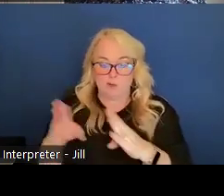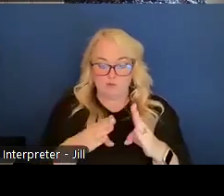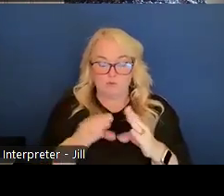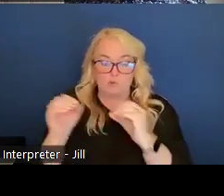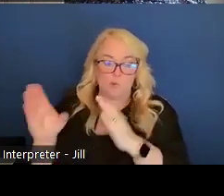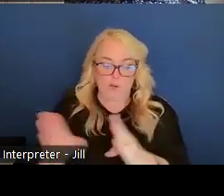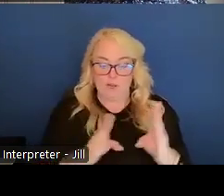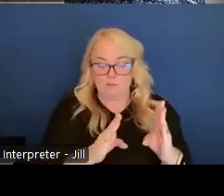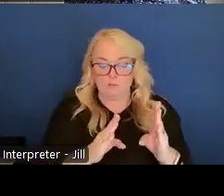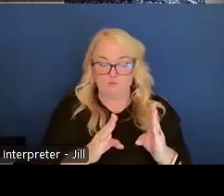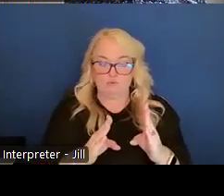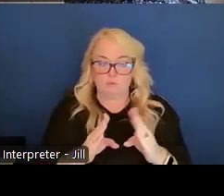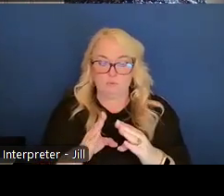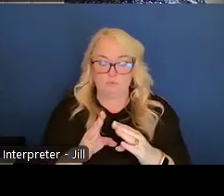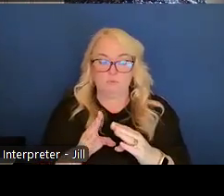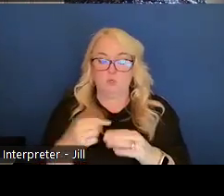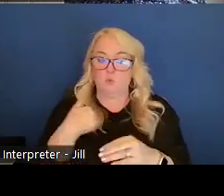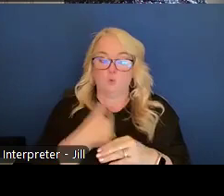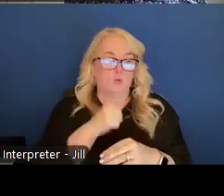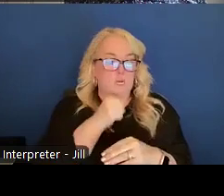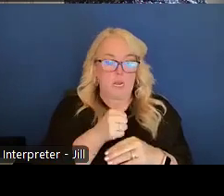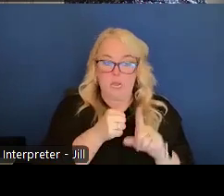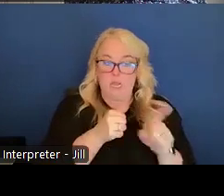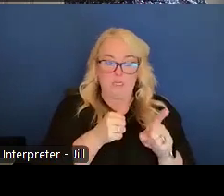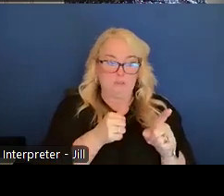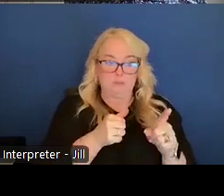organizing. We are not―in the context of this project―doing